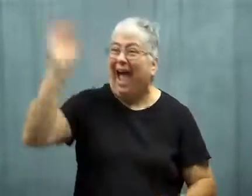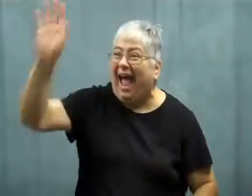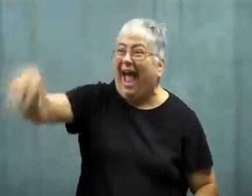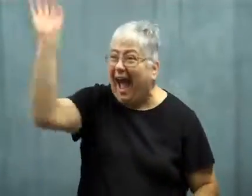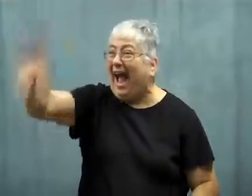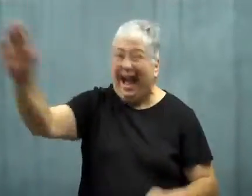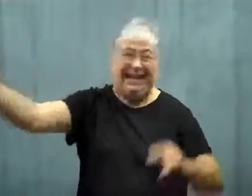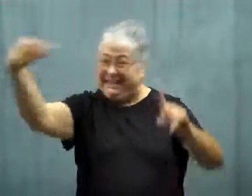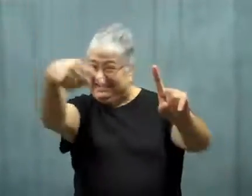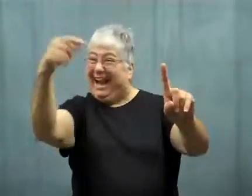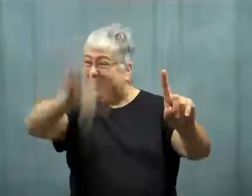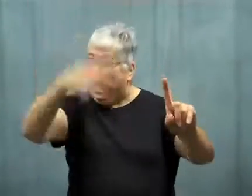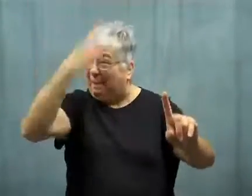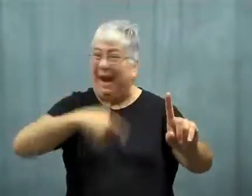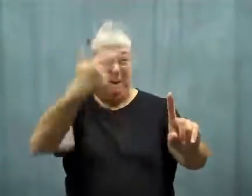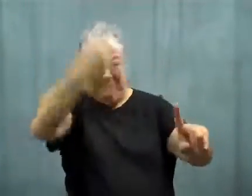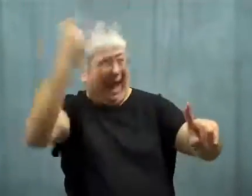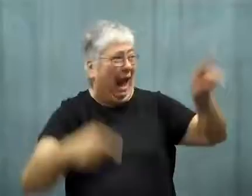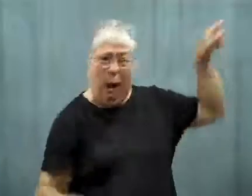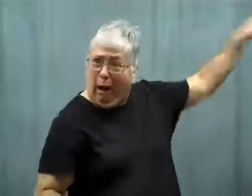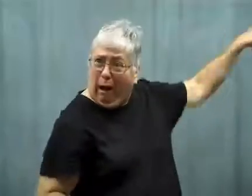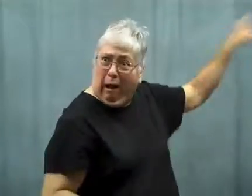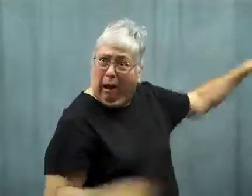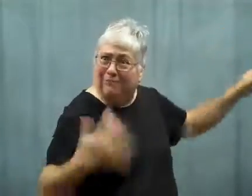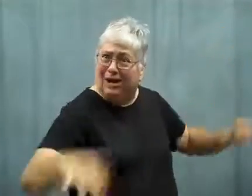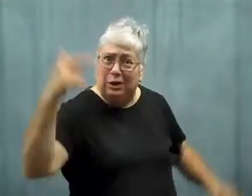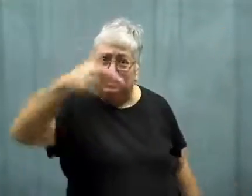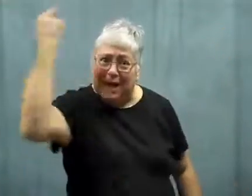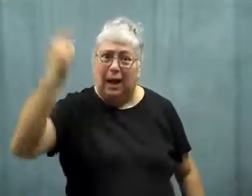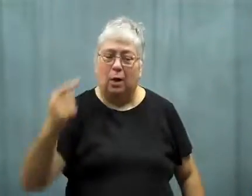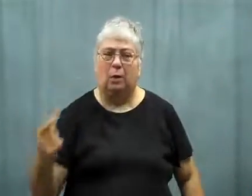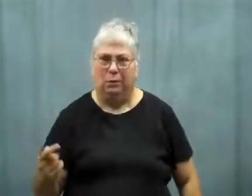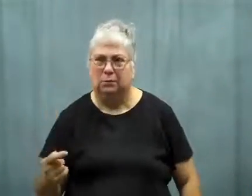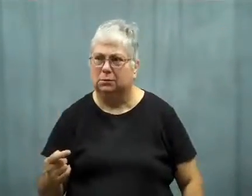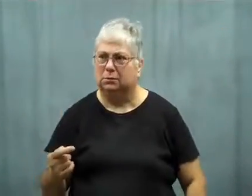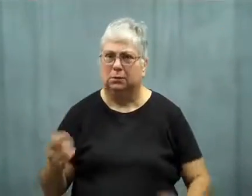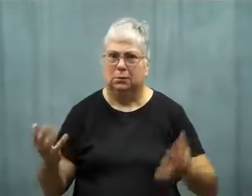The people chasing him yelled he had just shot someone around the corner.